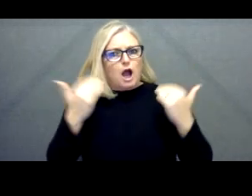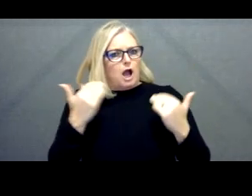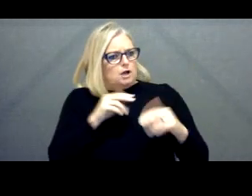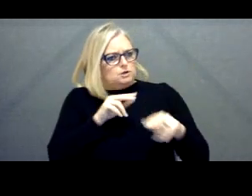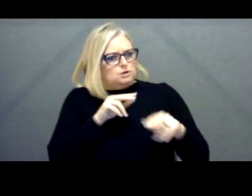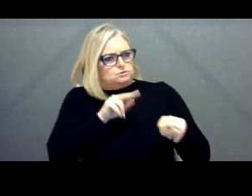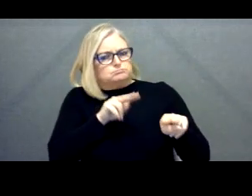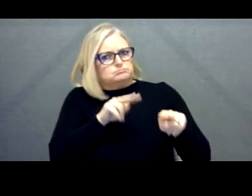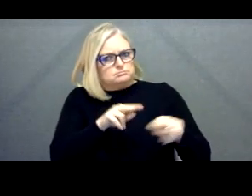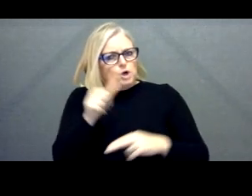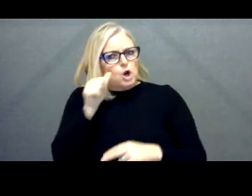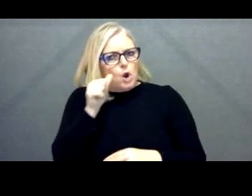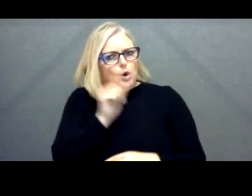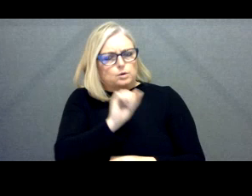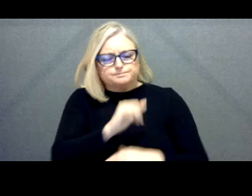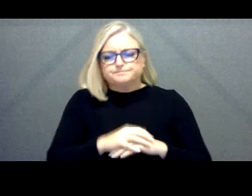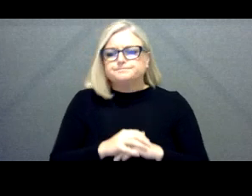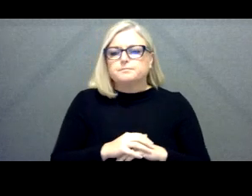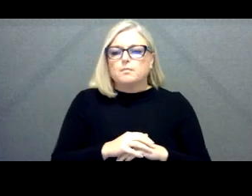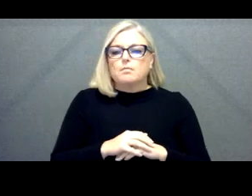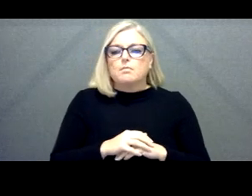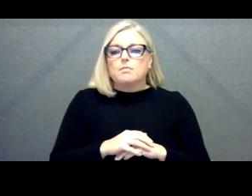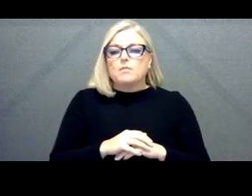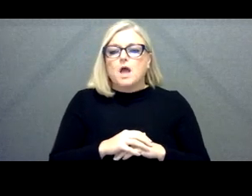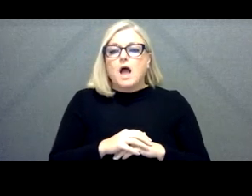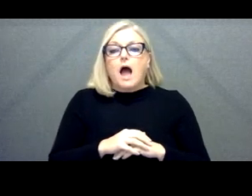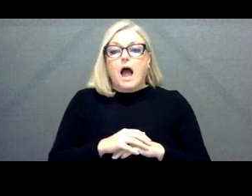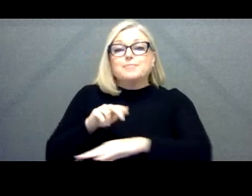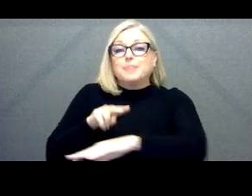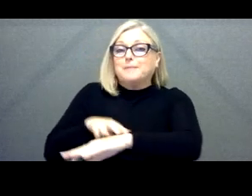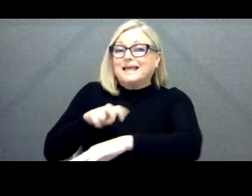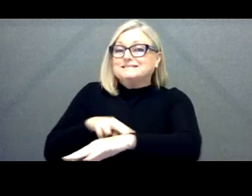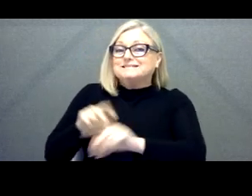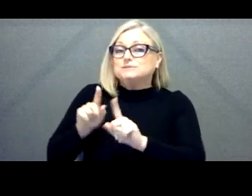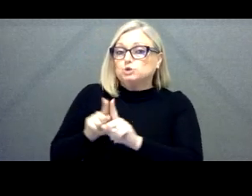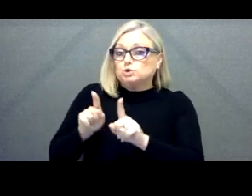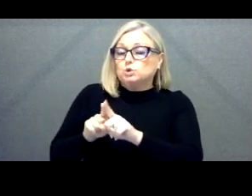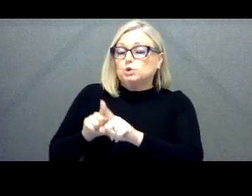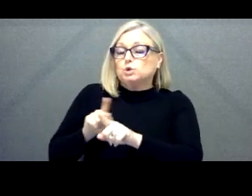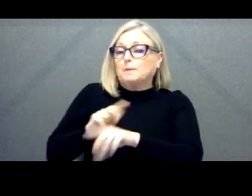court with uh Prosecutions also noted at the time of his referral to Court Link he wasn't engaged